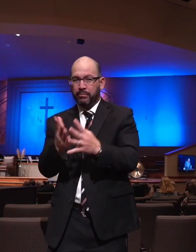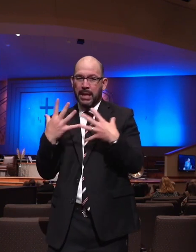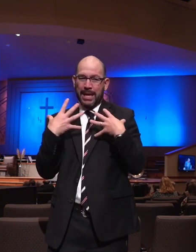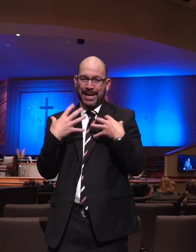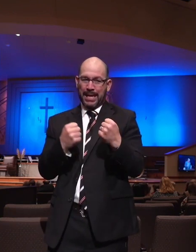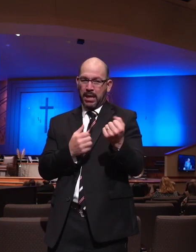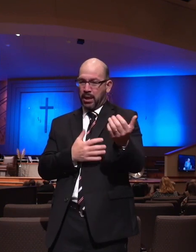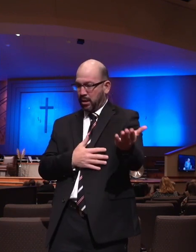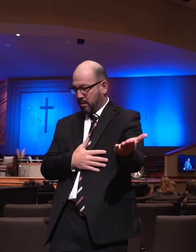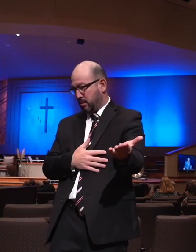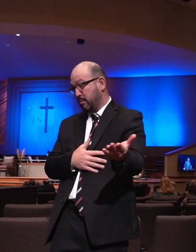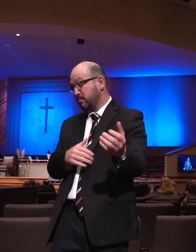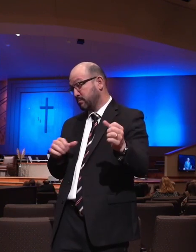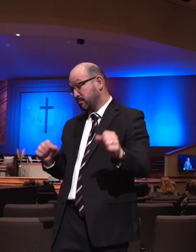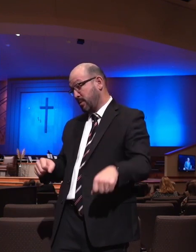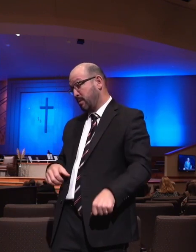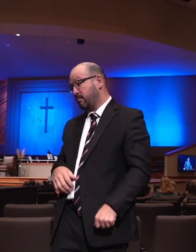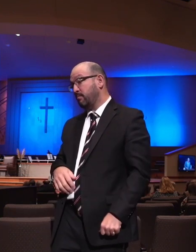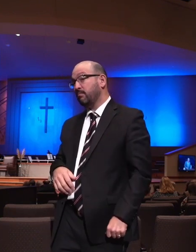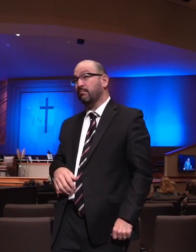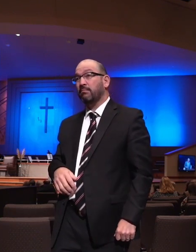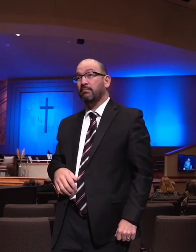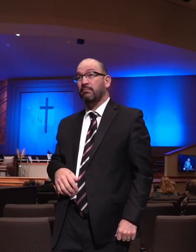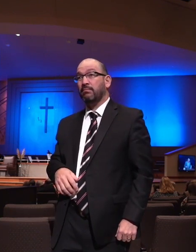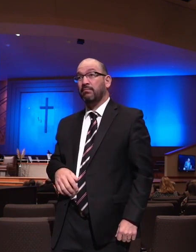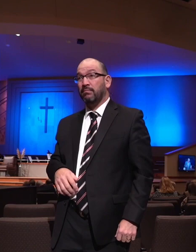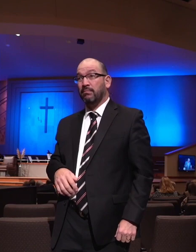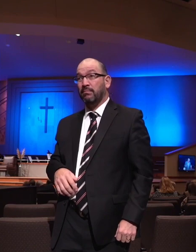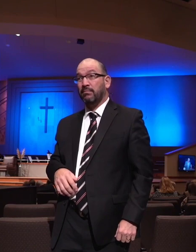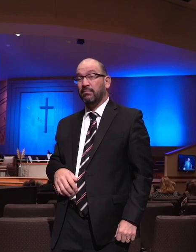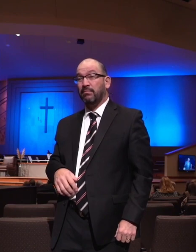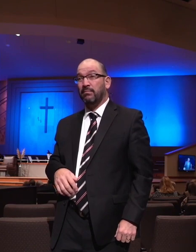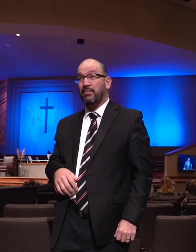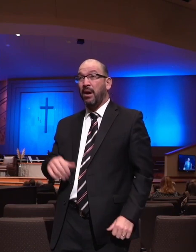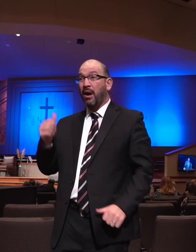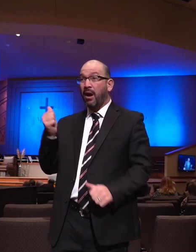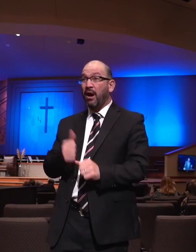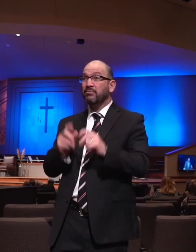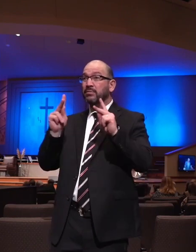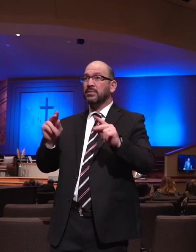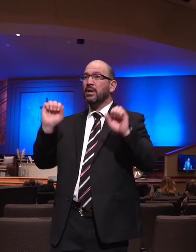of his leprosy man everyone can care